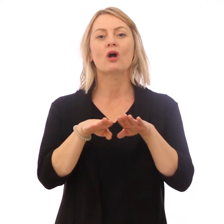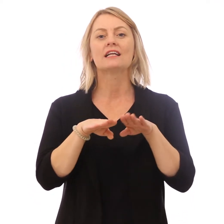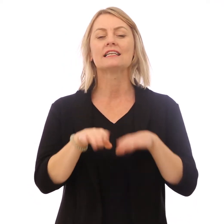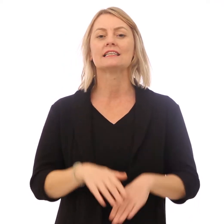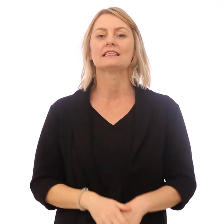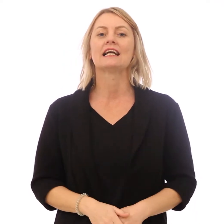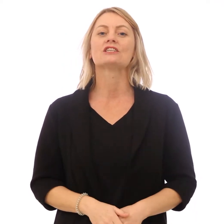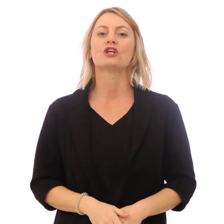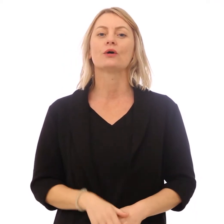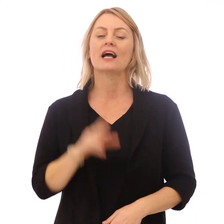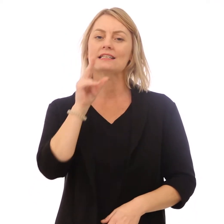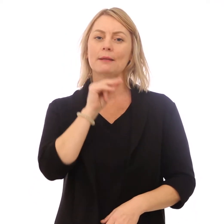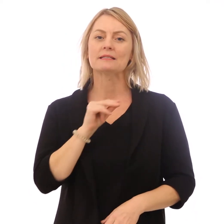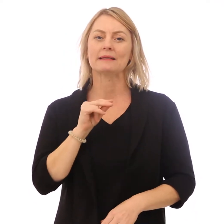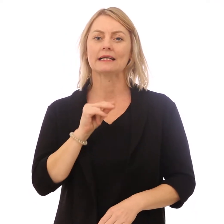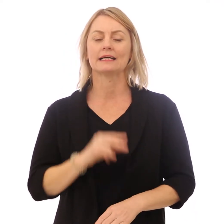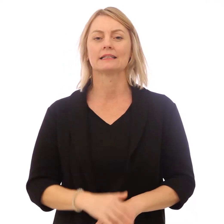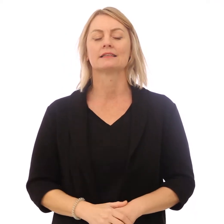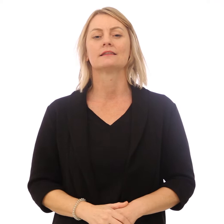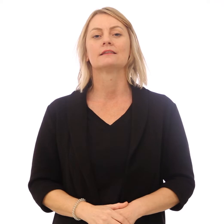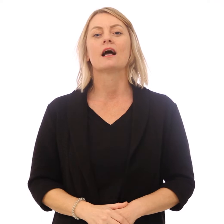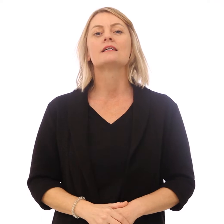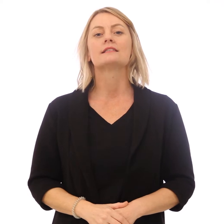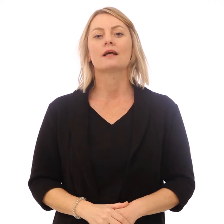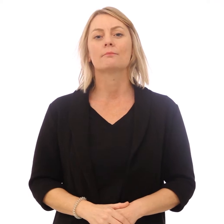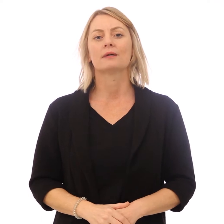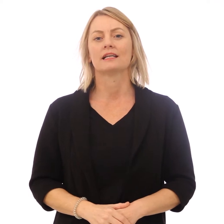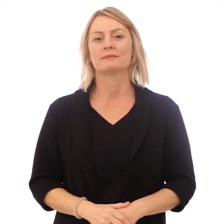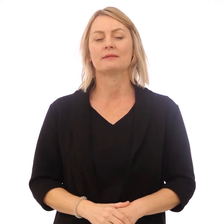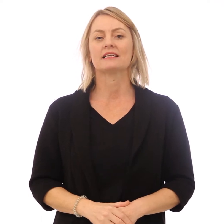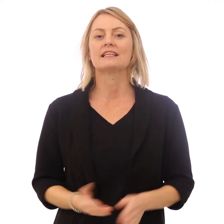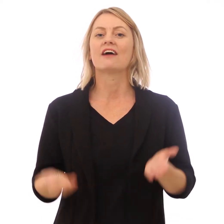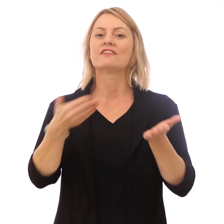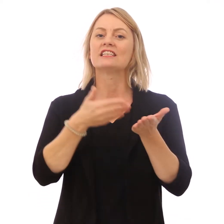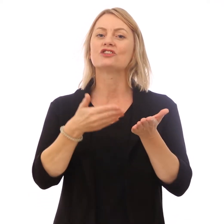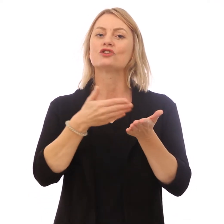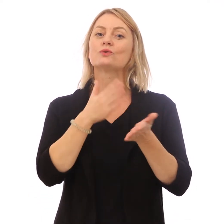Some lipspeakers have additional sign language skills and can therefore offer lipspeaking with